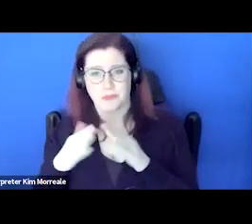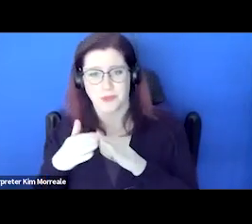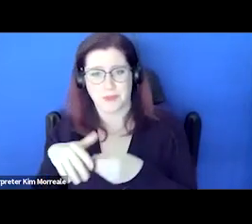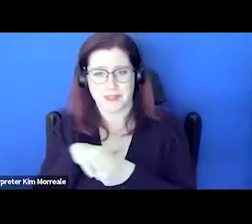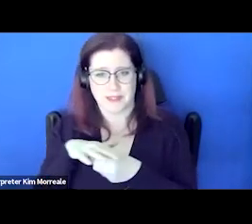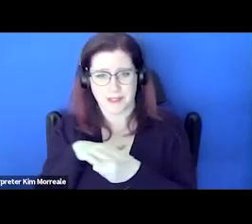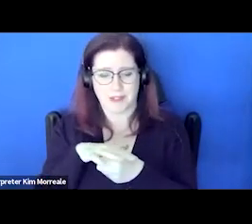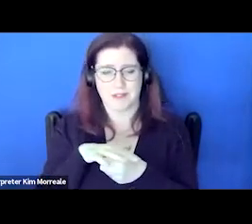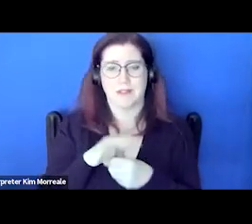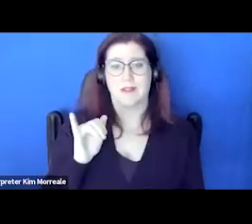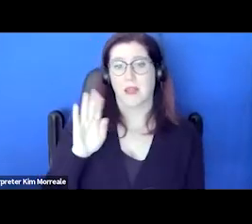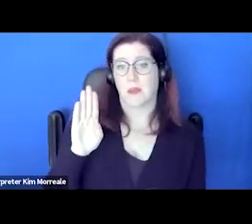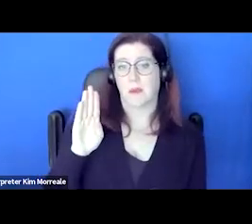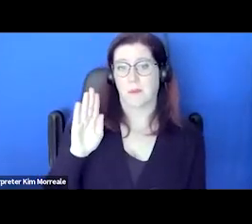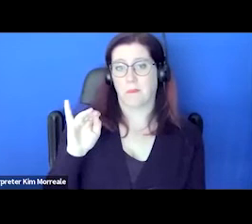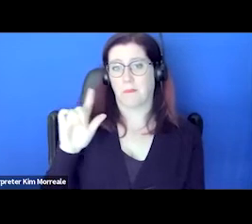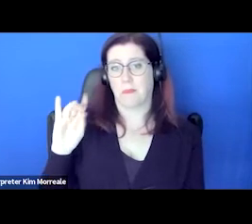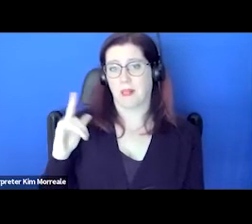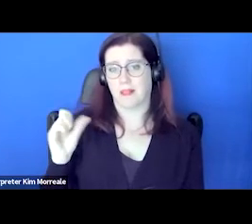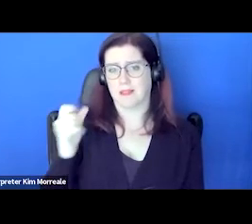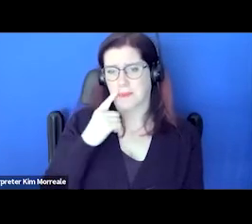such as Billings, 'cause we're so close to so many different reservations.